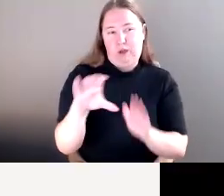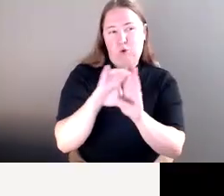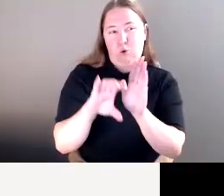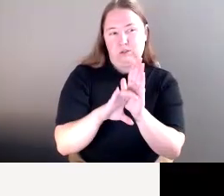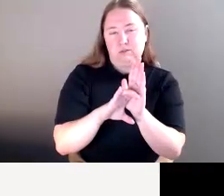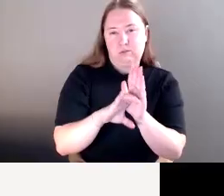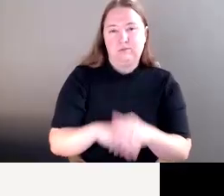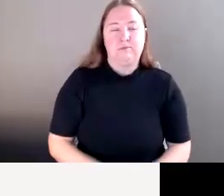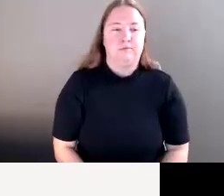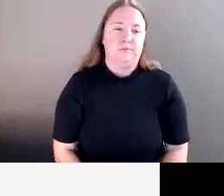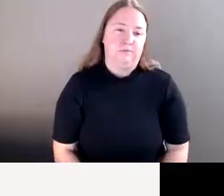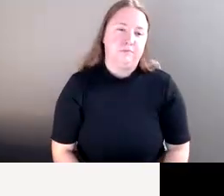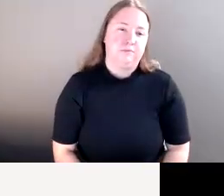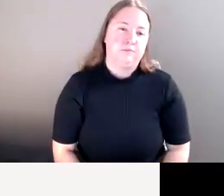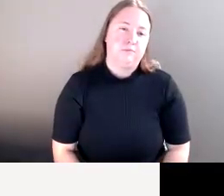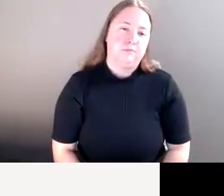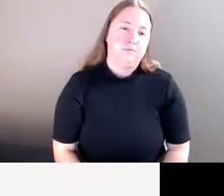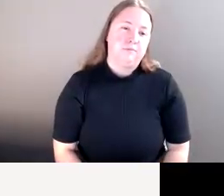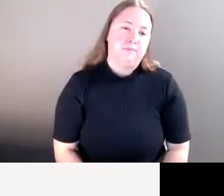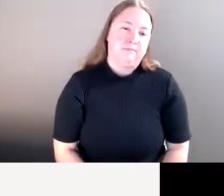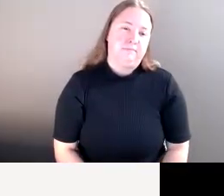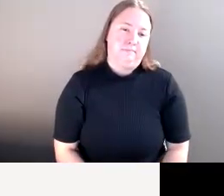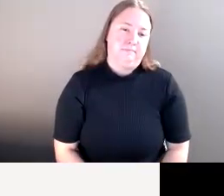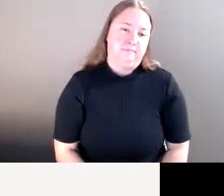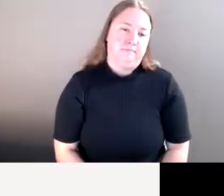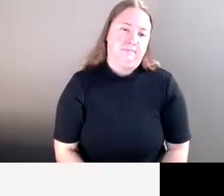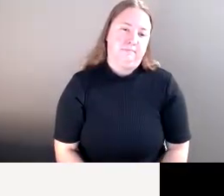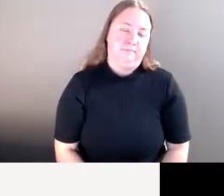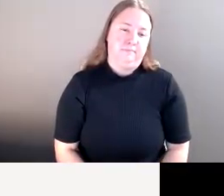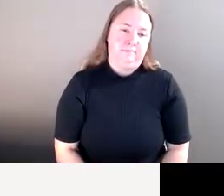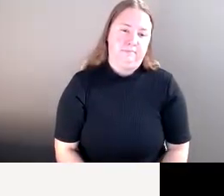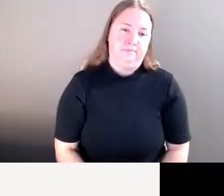where you've been an instructor in, to find, some content or anything.